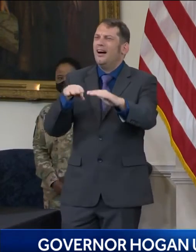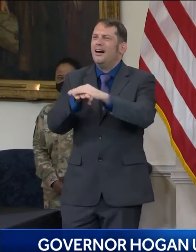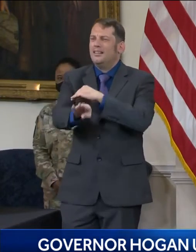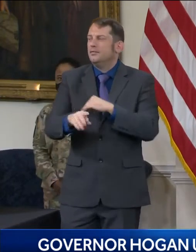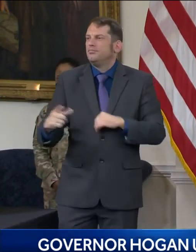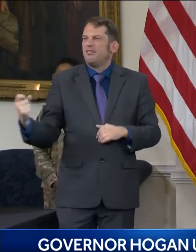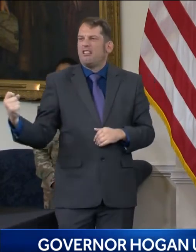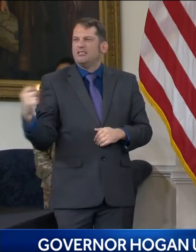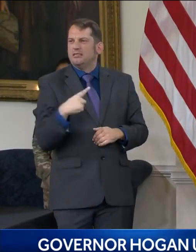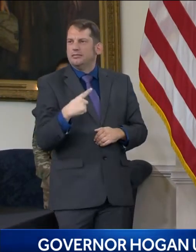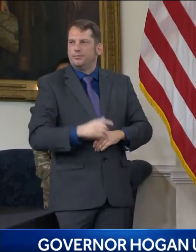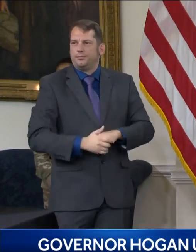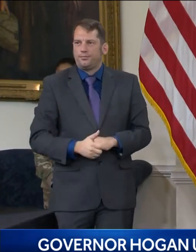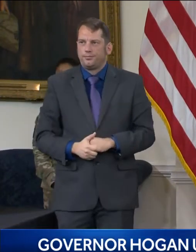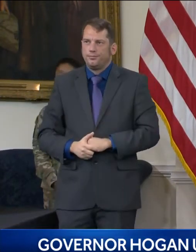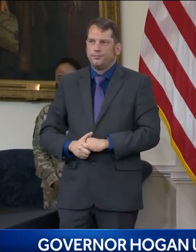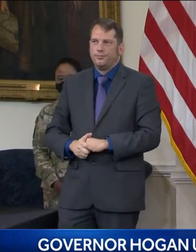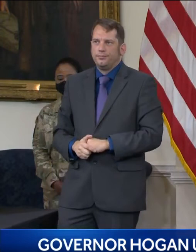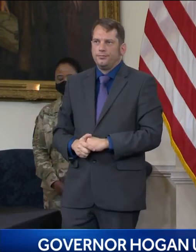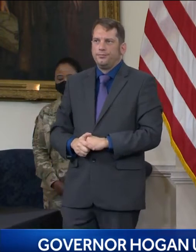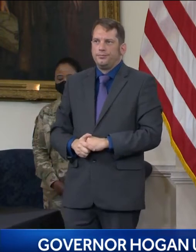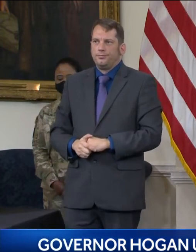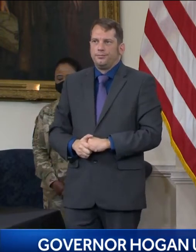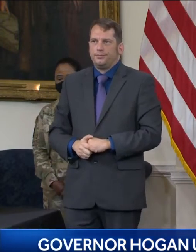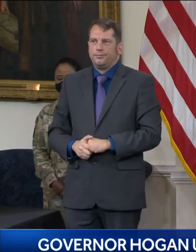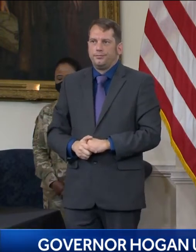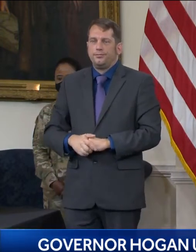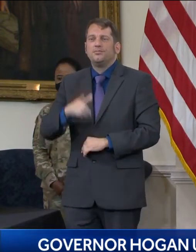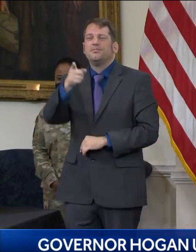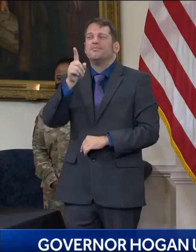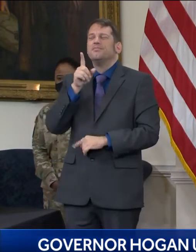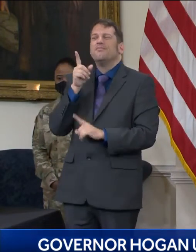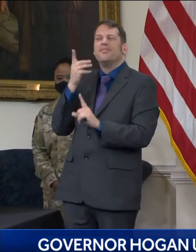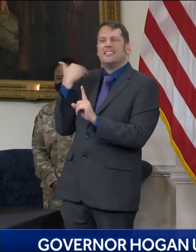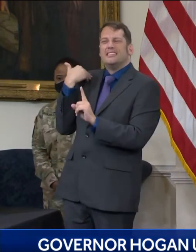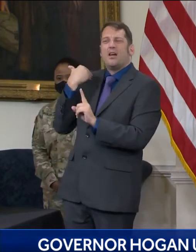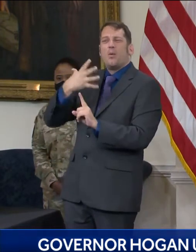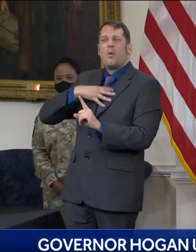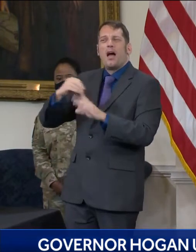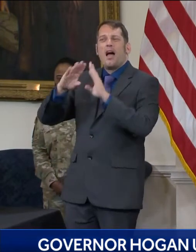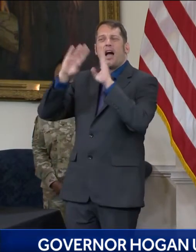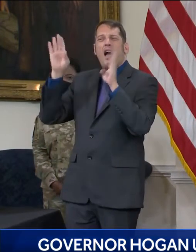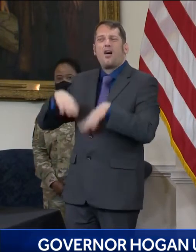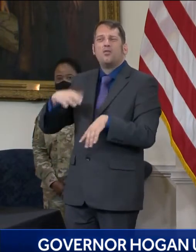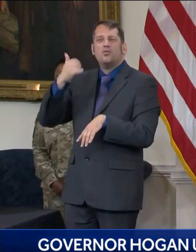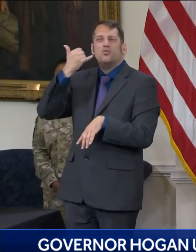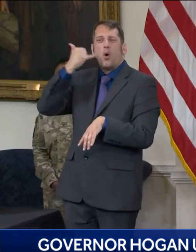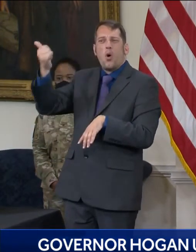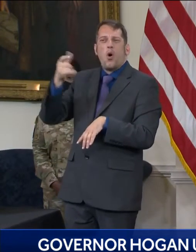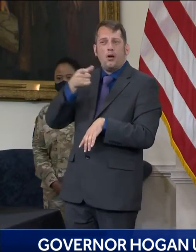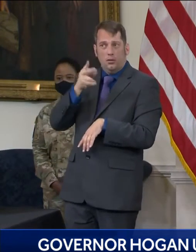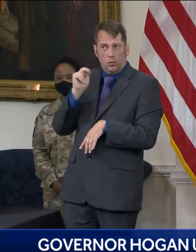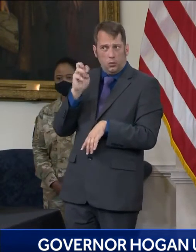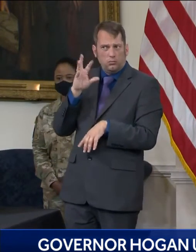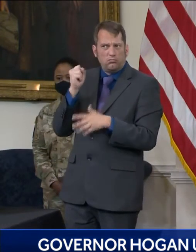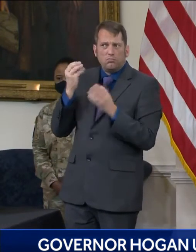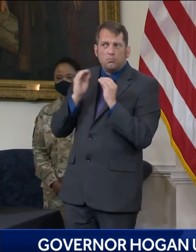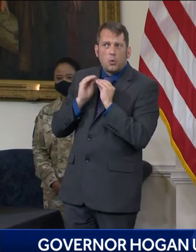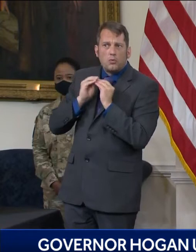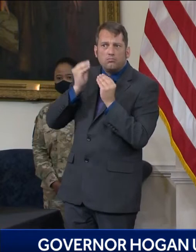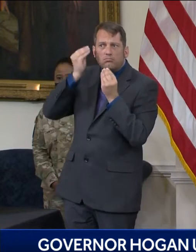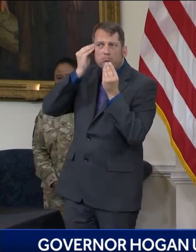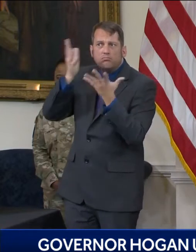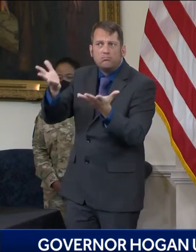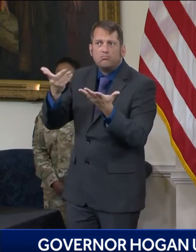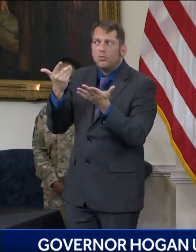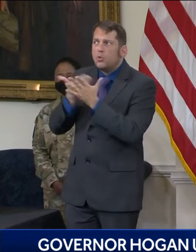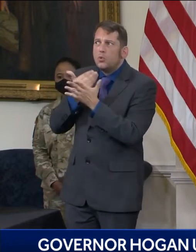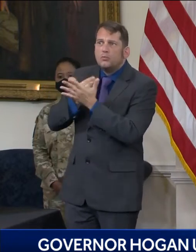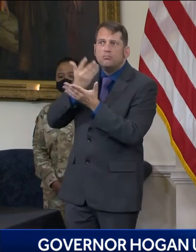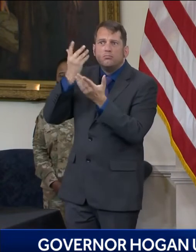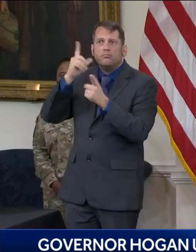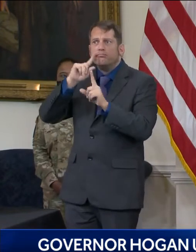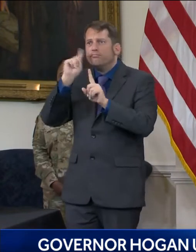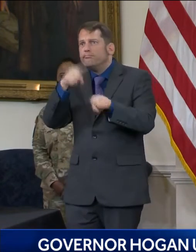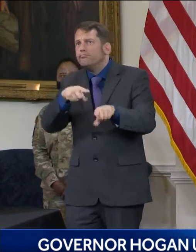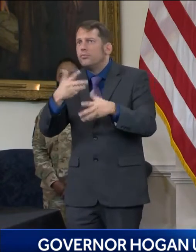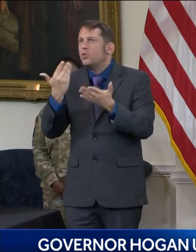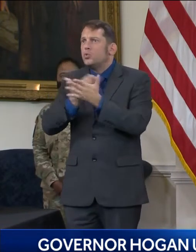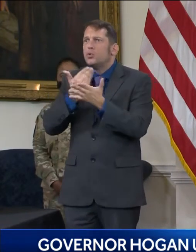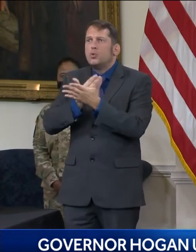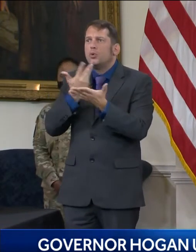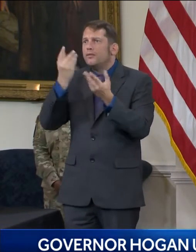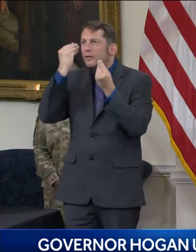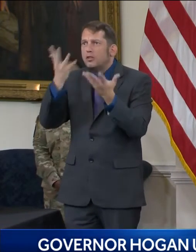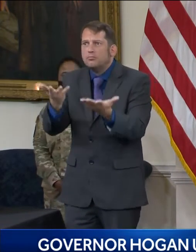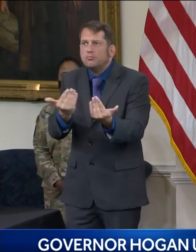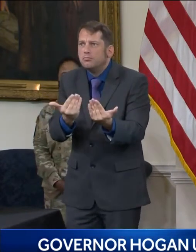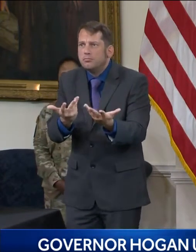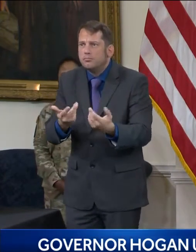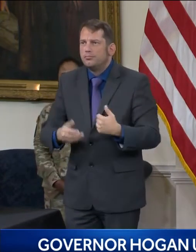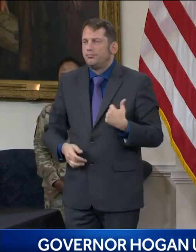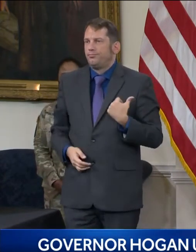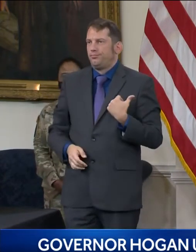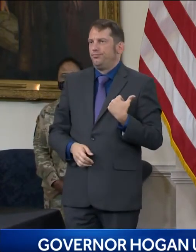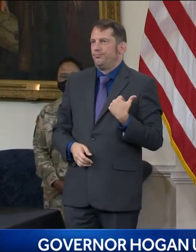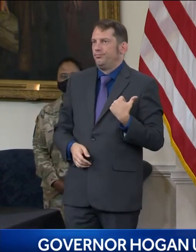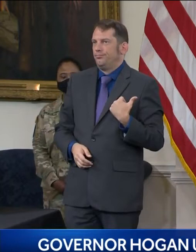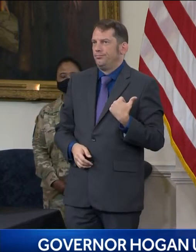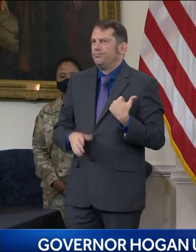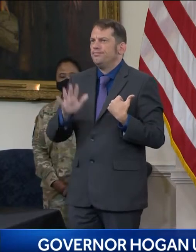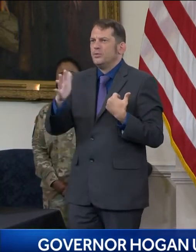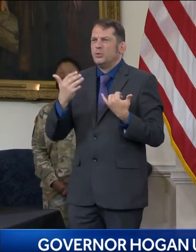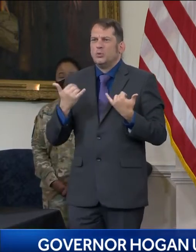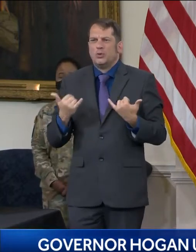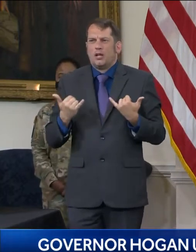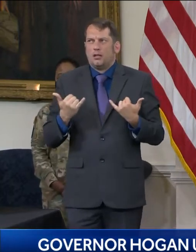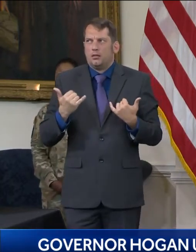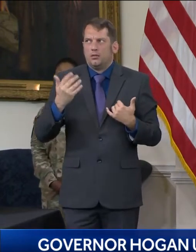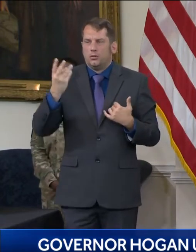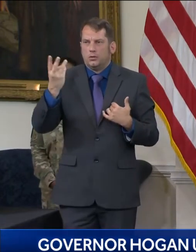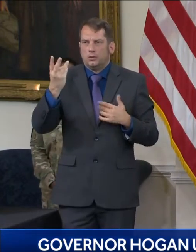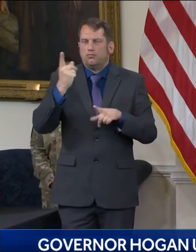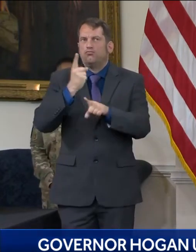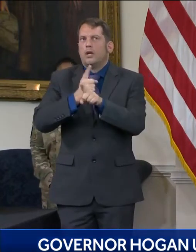[INDISCERNIBLE] GOV. HOGAN: NO, IT IS FUNNY.